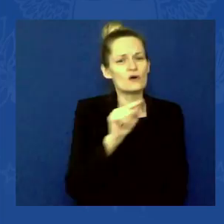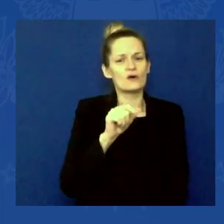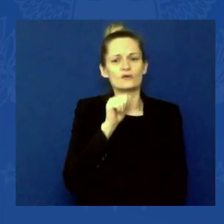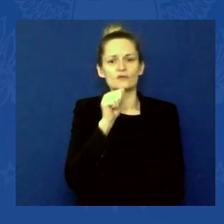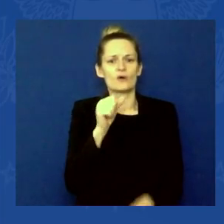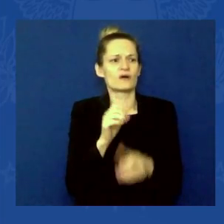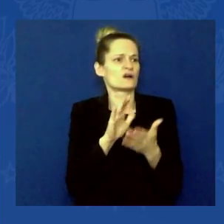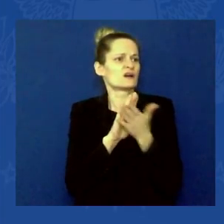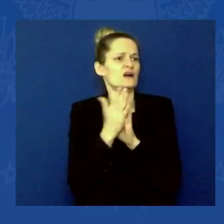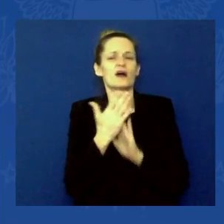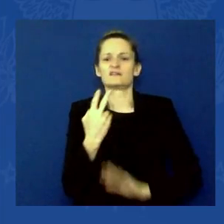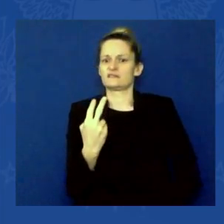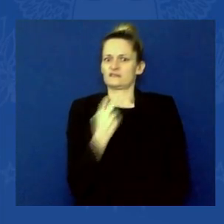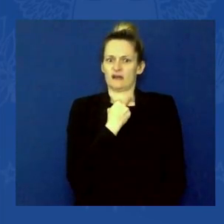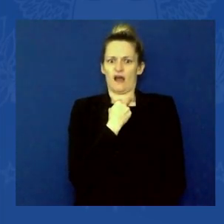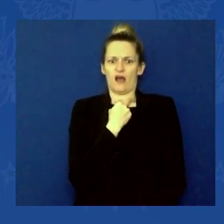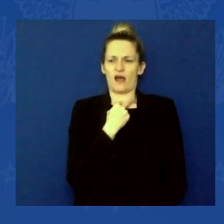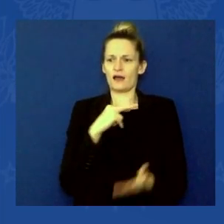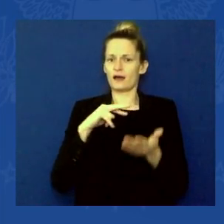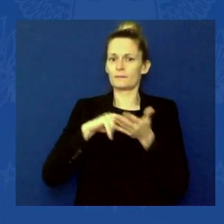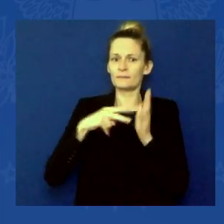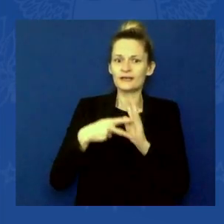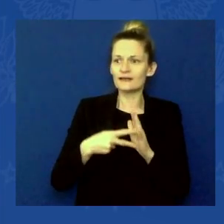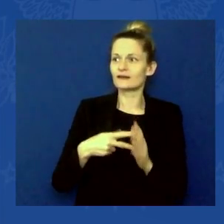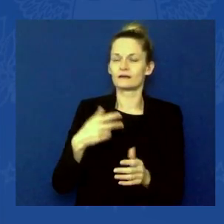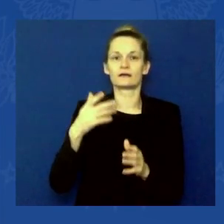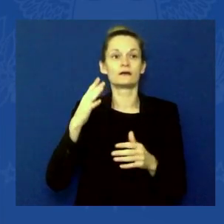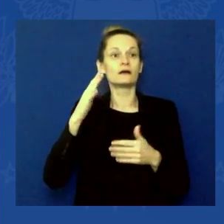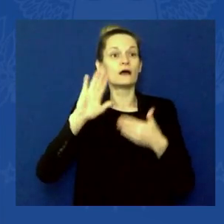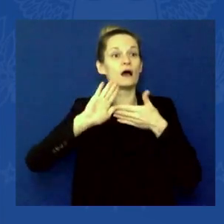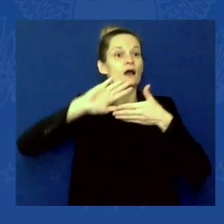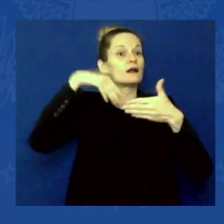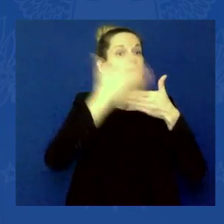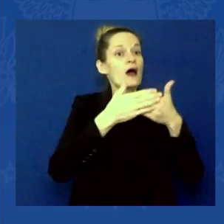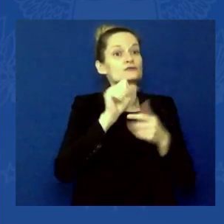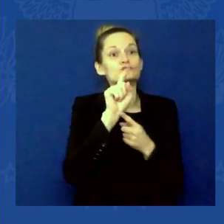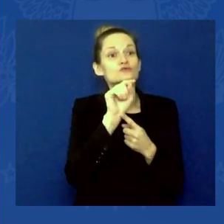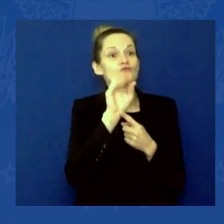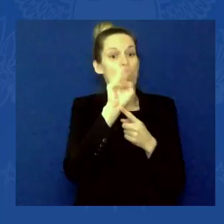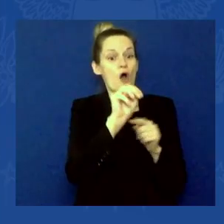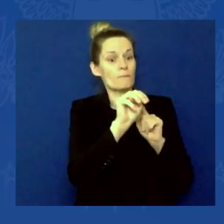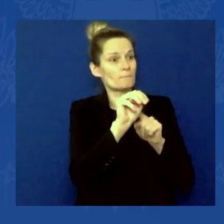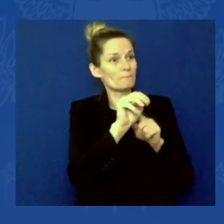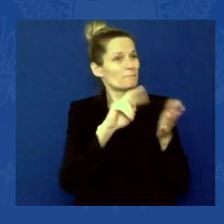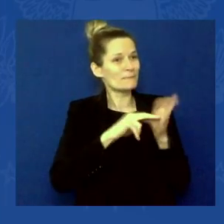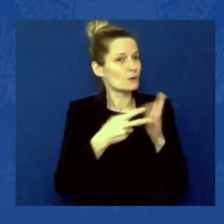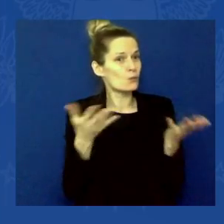Protect yourself and your family against COVID-19. It's going to be a vital part of emergency preparedness